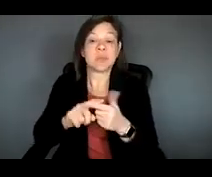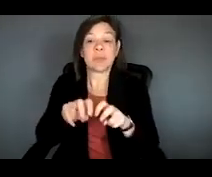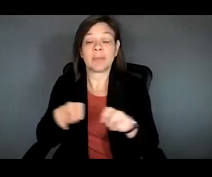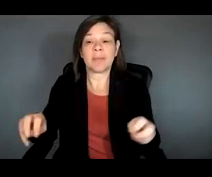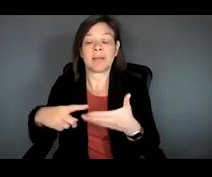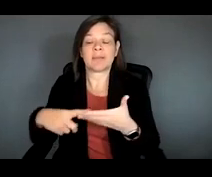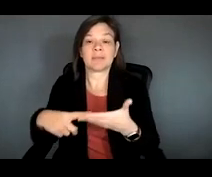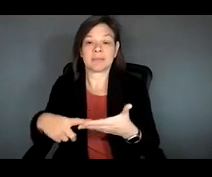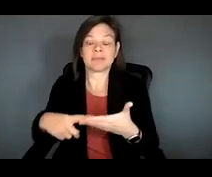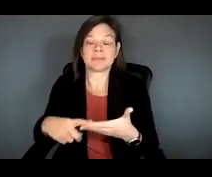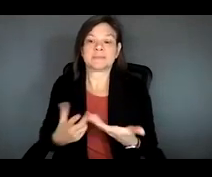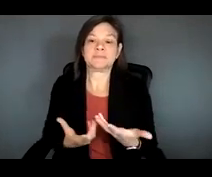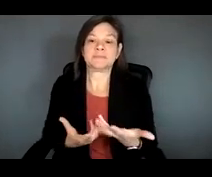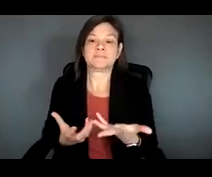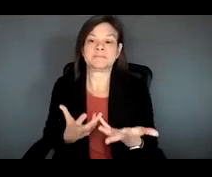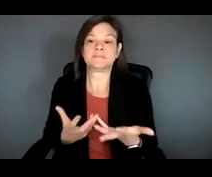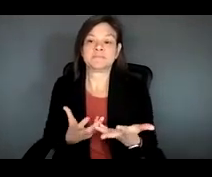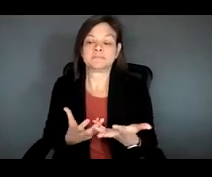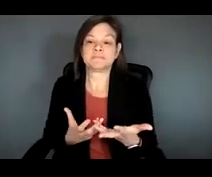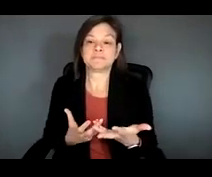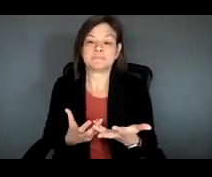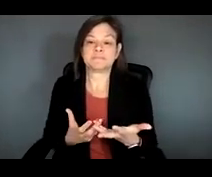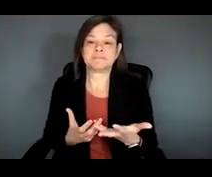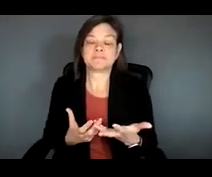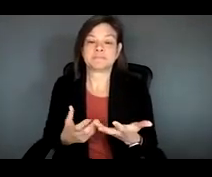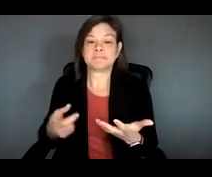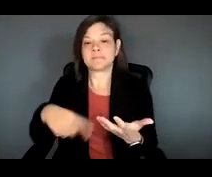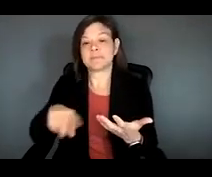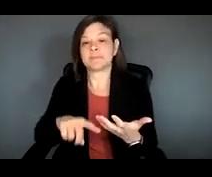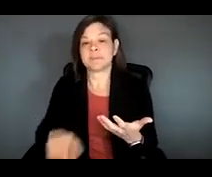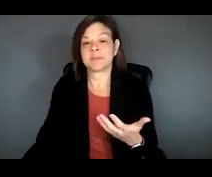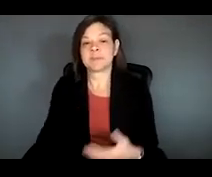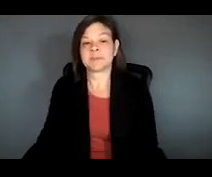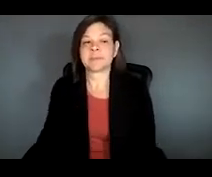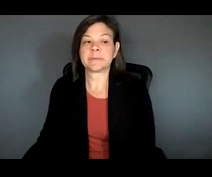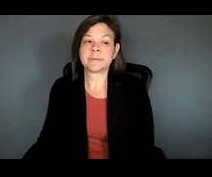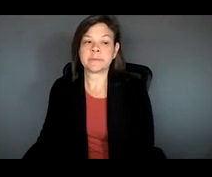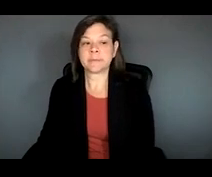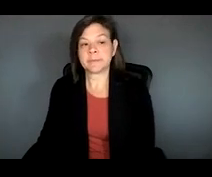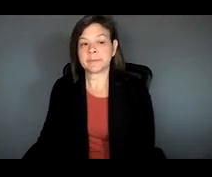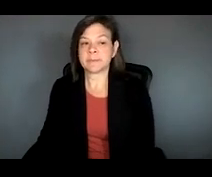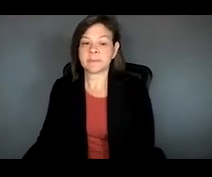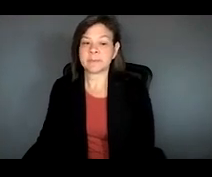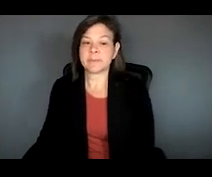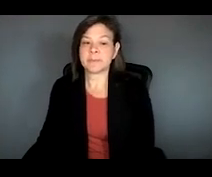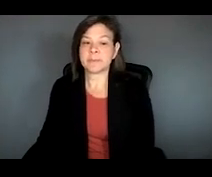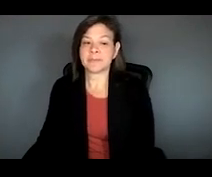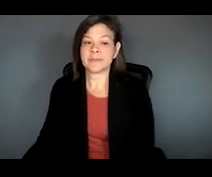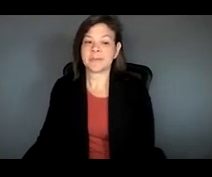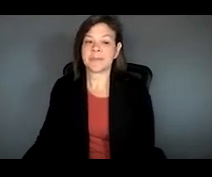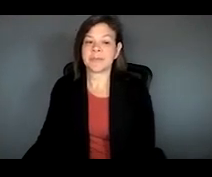is that there's...just the nature of it with